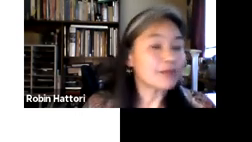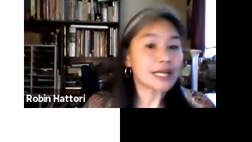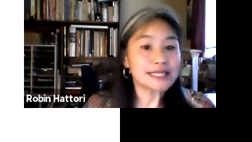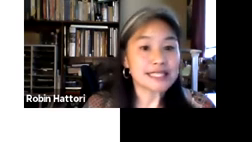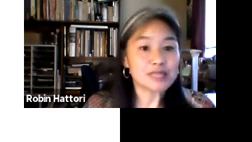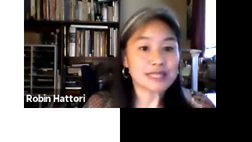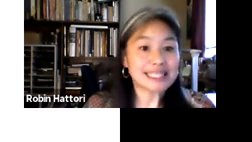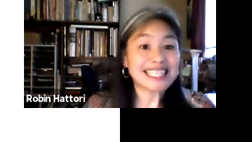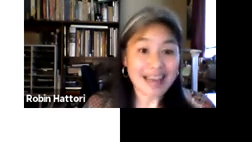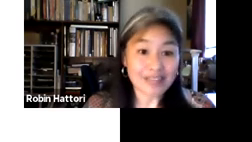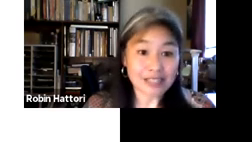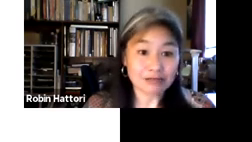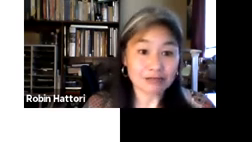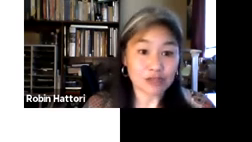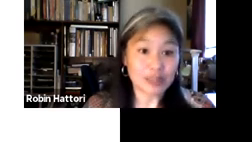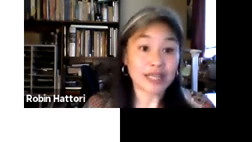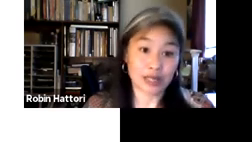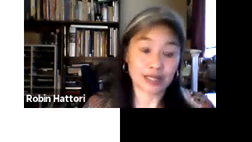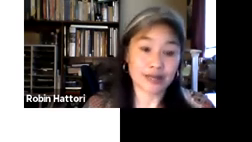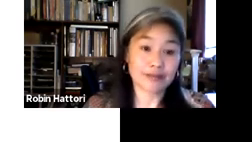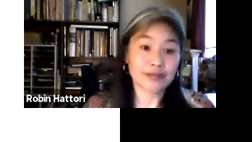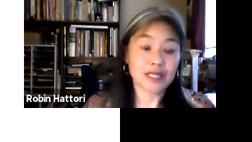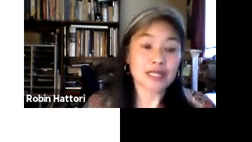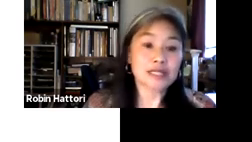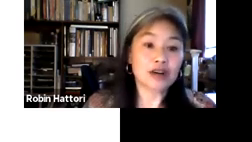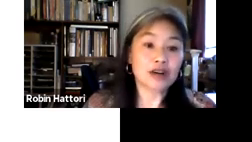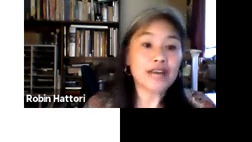Other people assembled that old fairgrounds, and they built